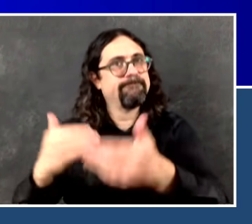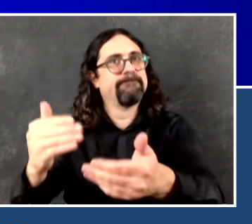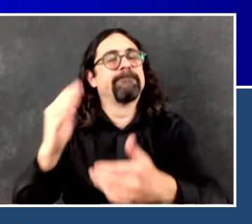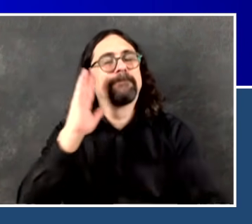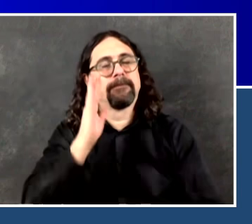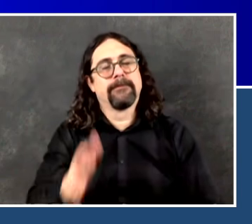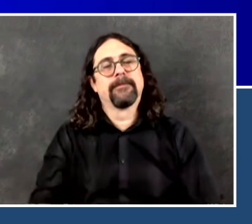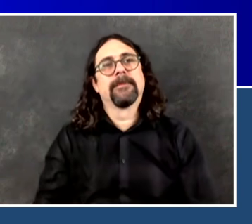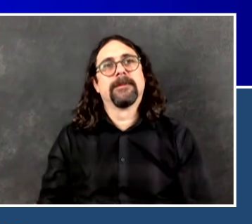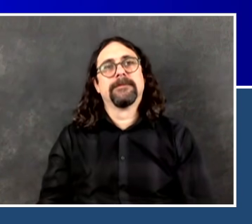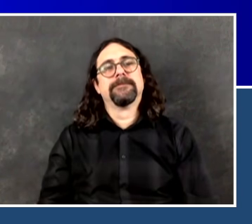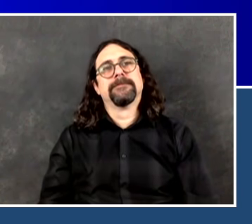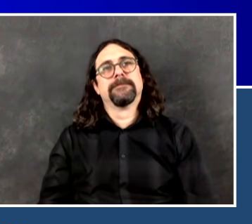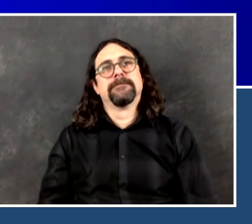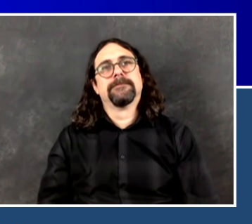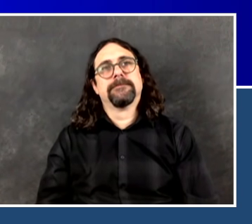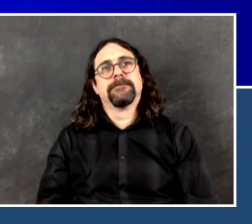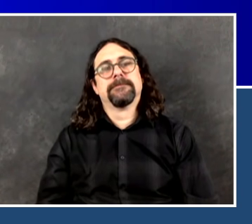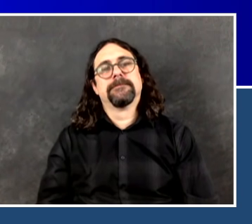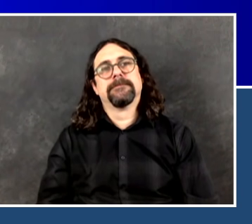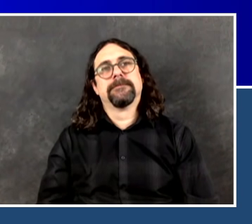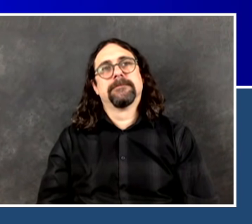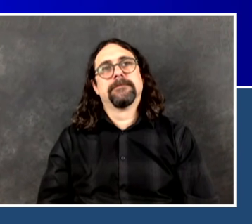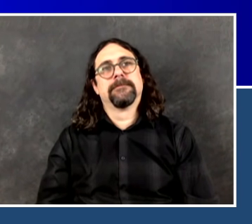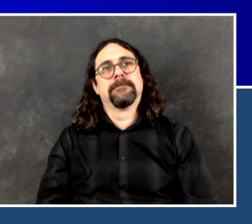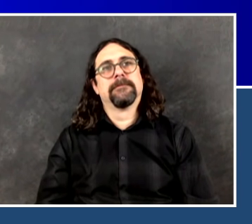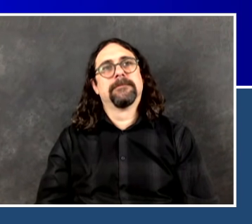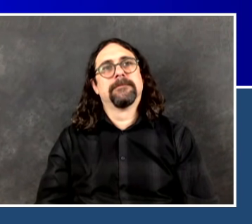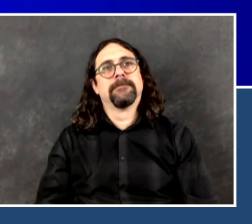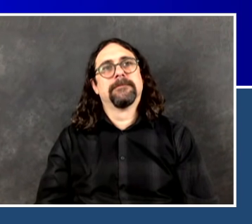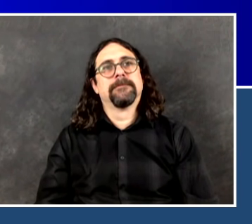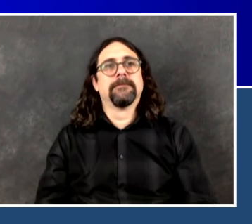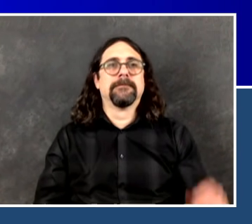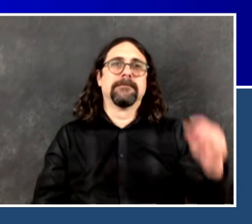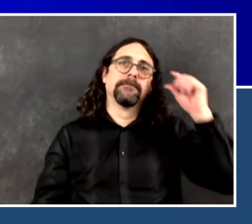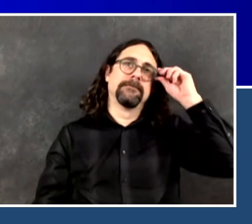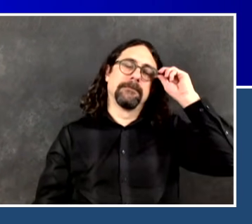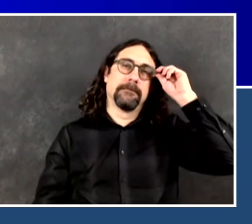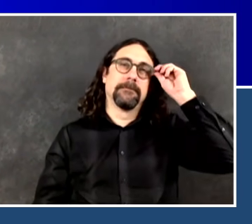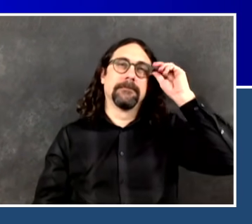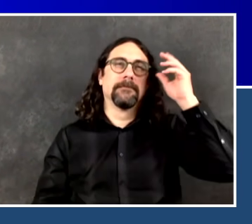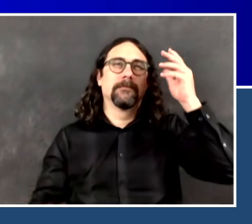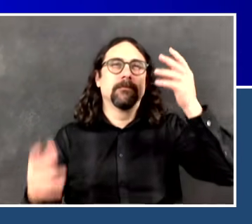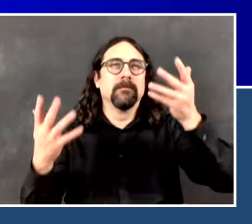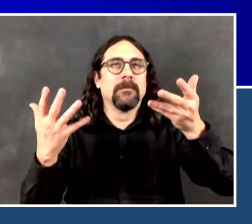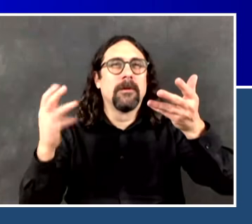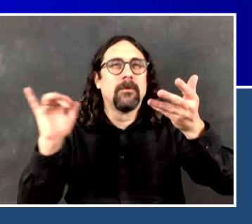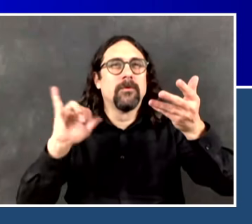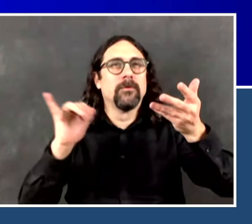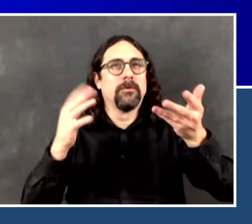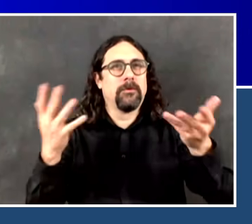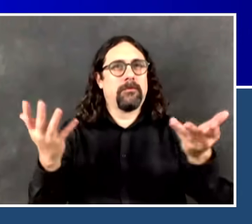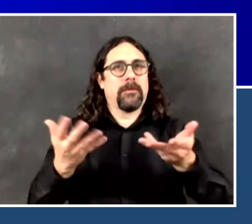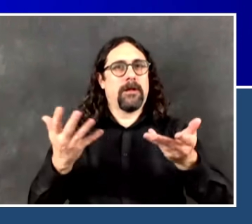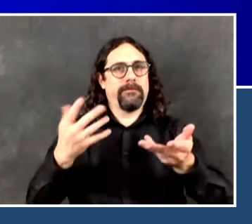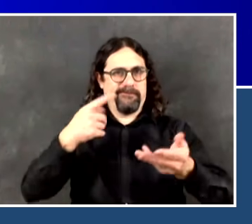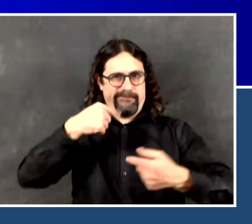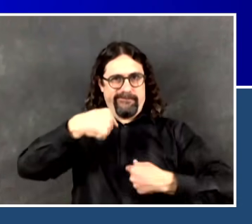ANOTHER IMMEDIATE PIECE STARTS WITH MIMEDTEIA ACTIONS. THE CITY GOVMERNENT NEEDS TO TAKE AND BUILD OUT AS PART OF A